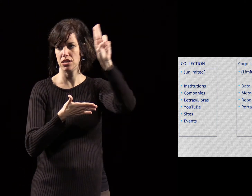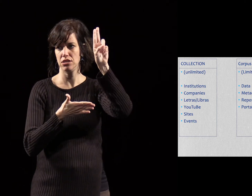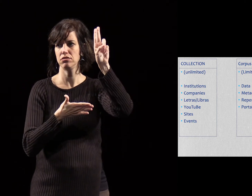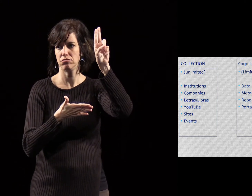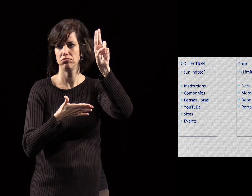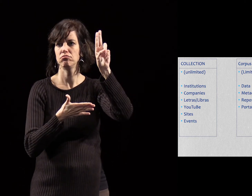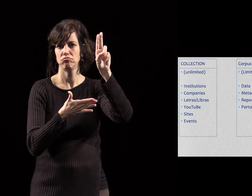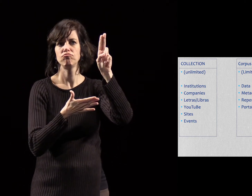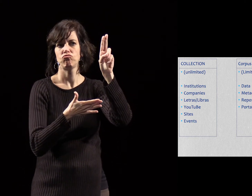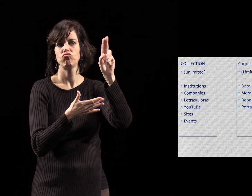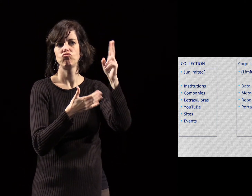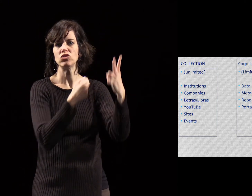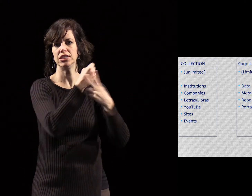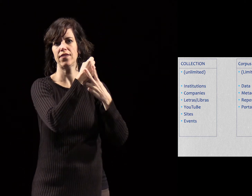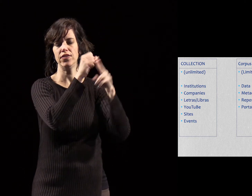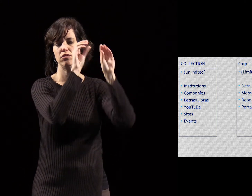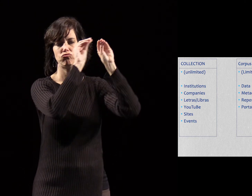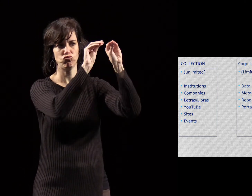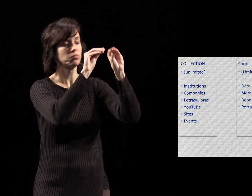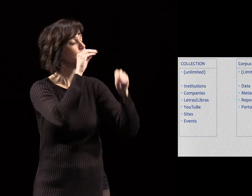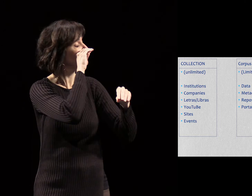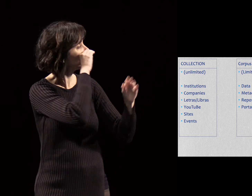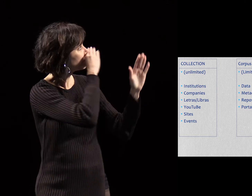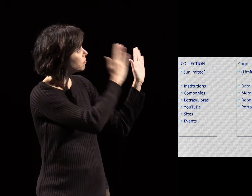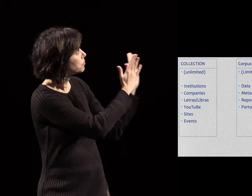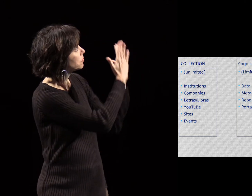Many of these sources are from various universities.